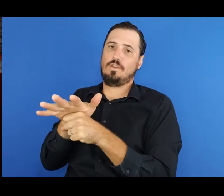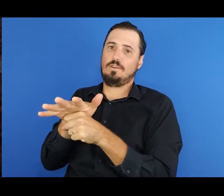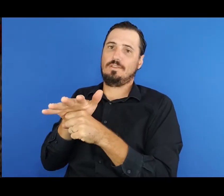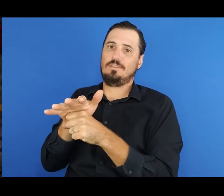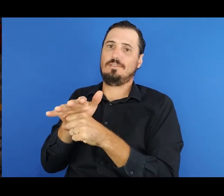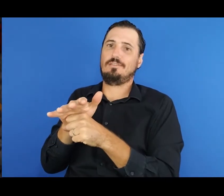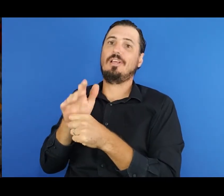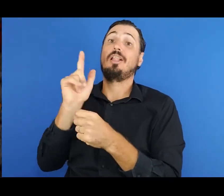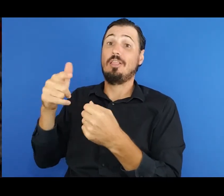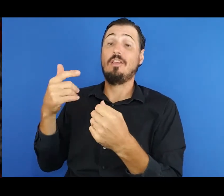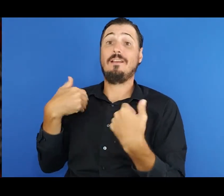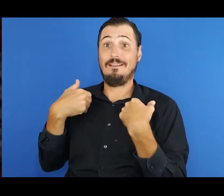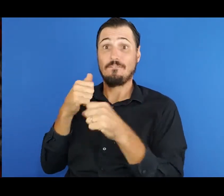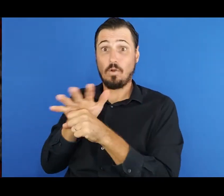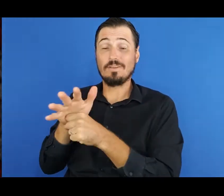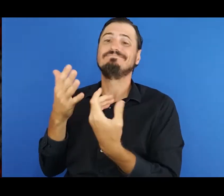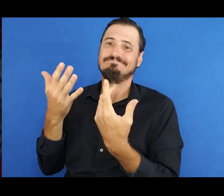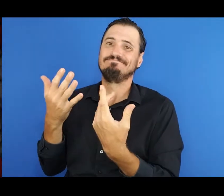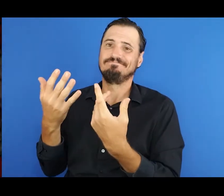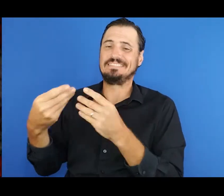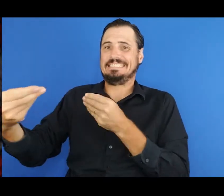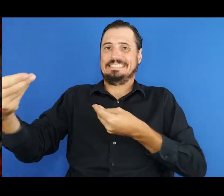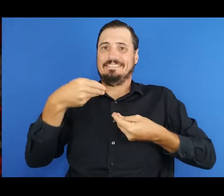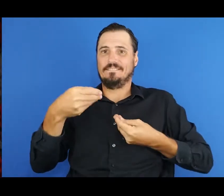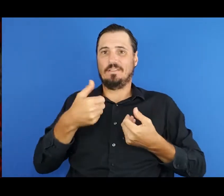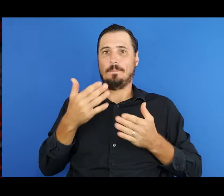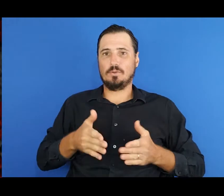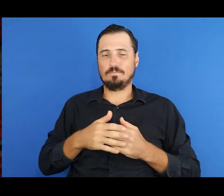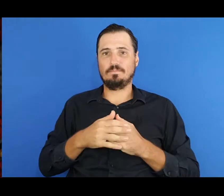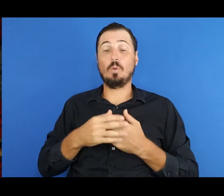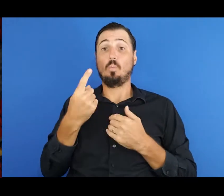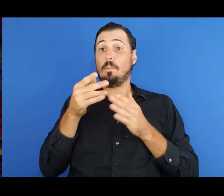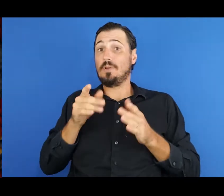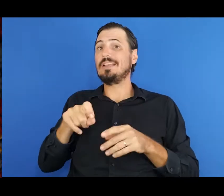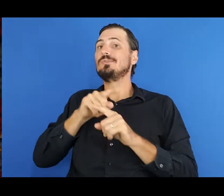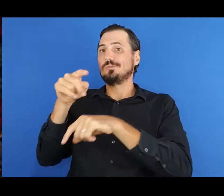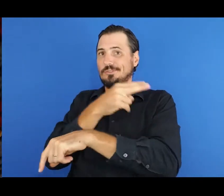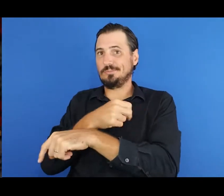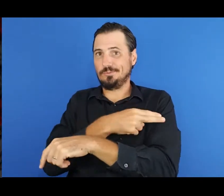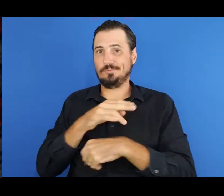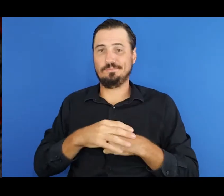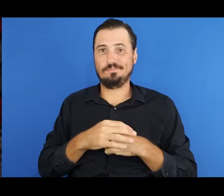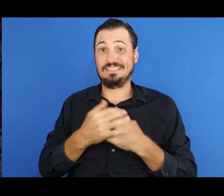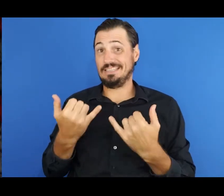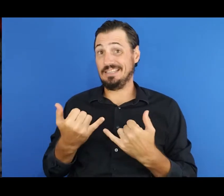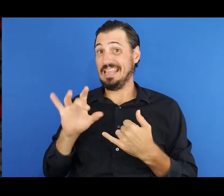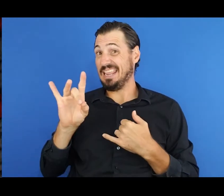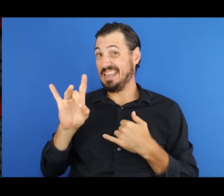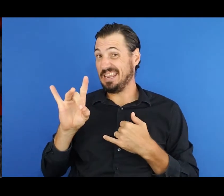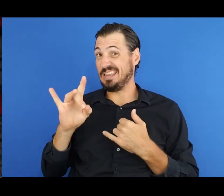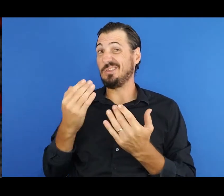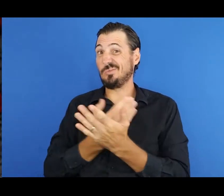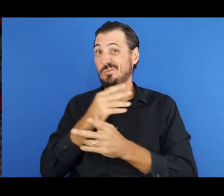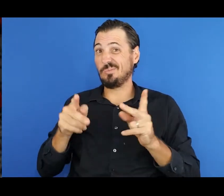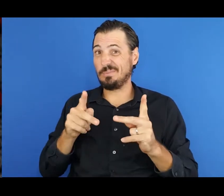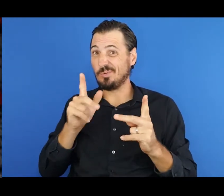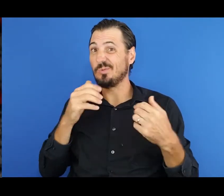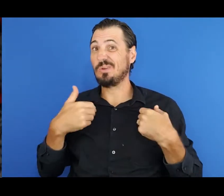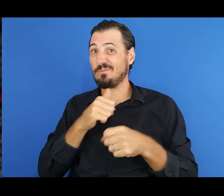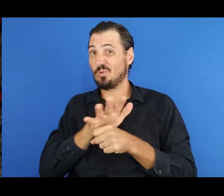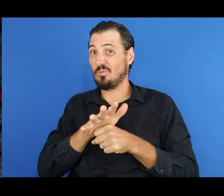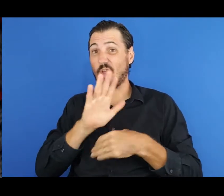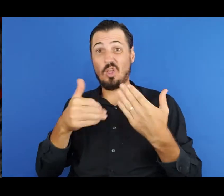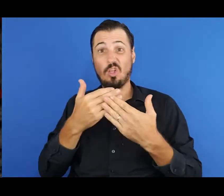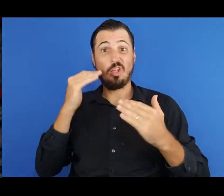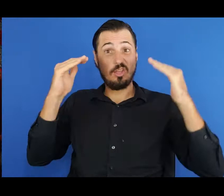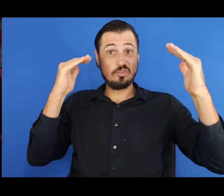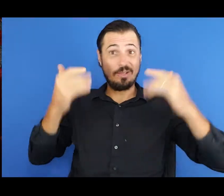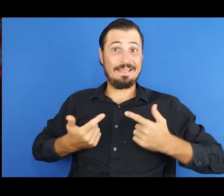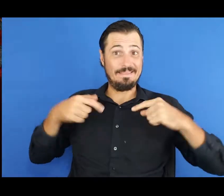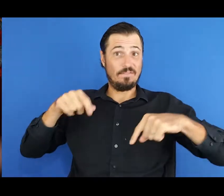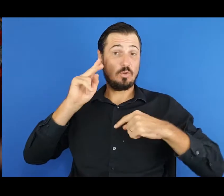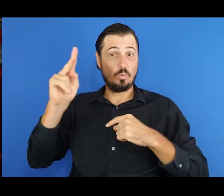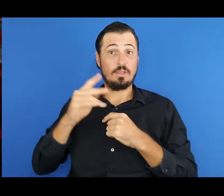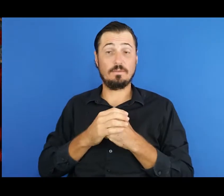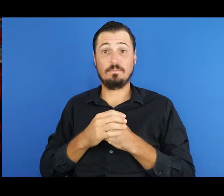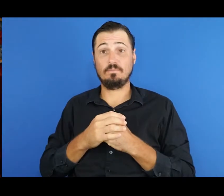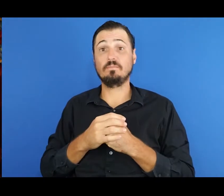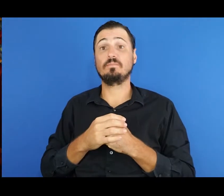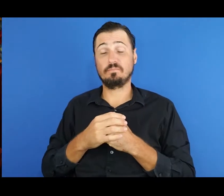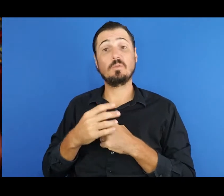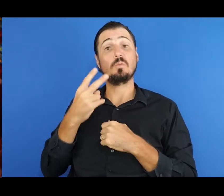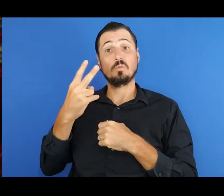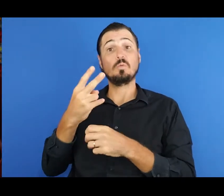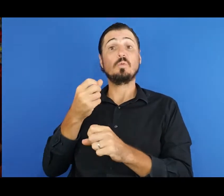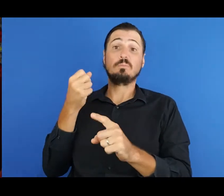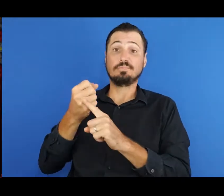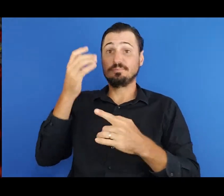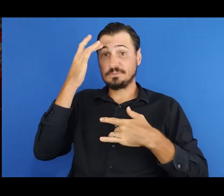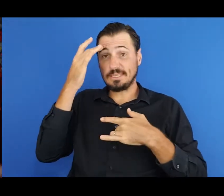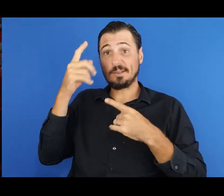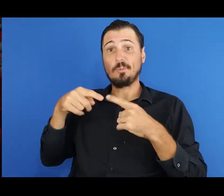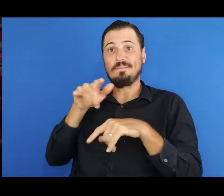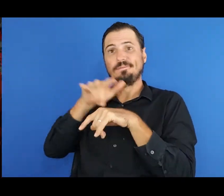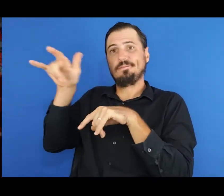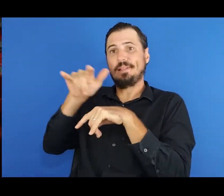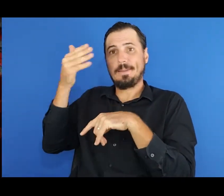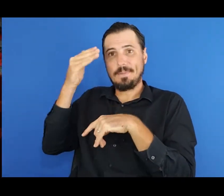Today, the Kaua‘i District Health Office is reporting eight new cases of COVID-19 – all adult residents of Kauai. Two were infected during mainland travel, and the other six are close contacts